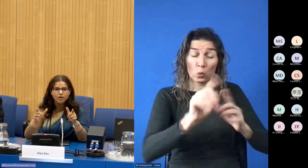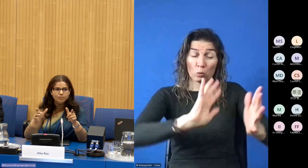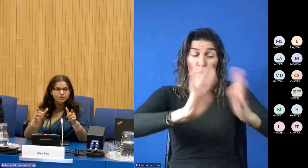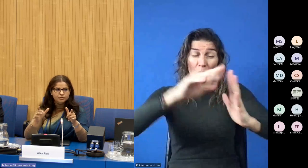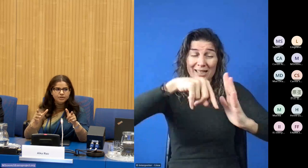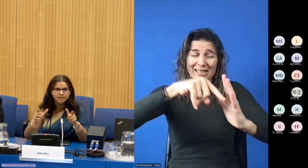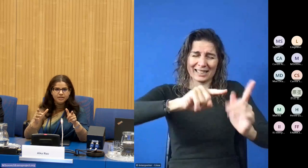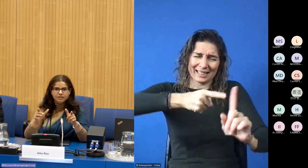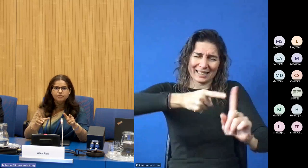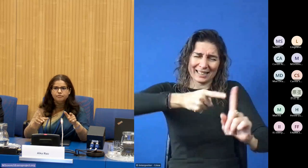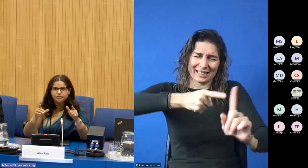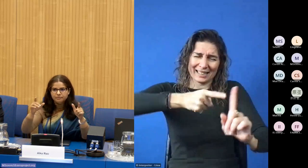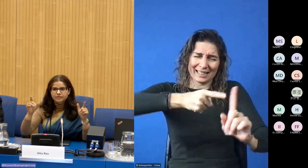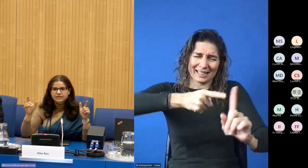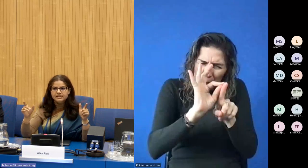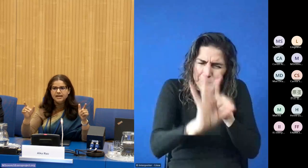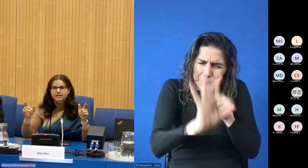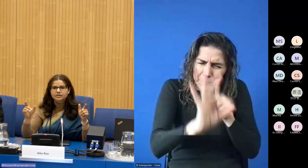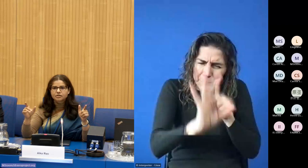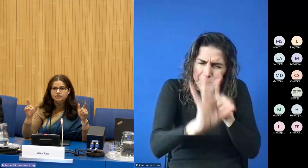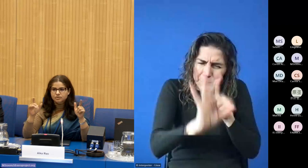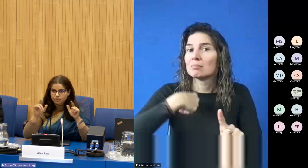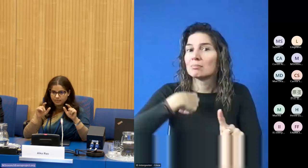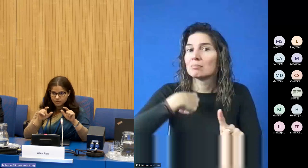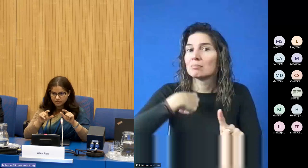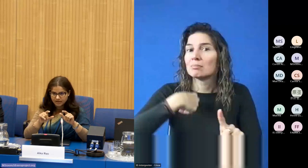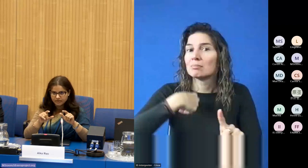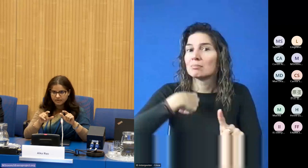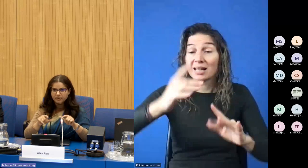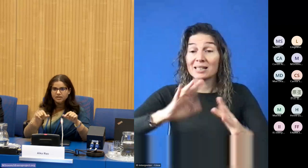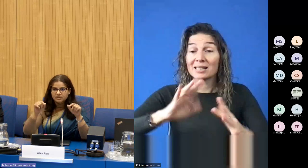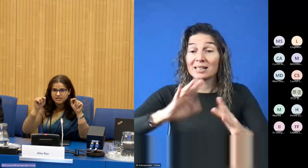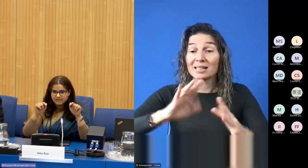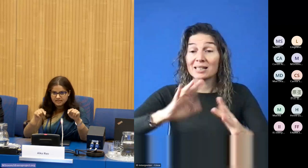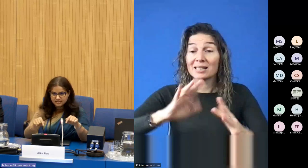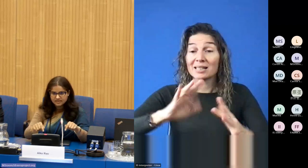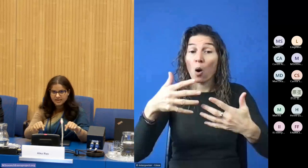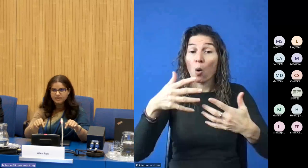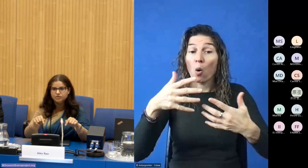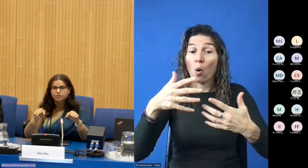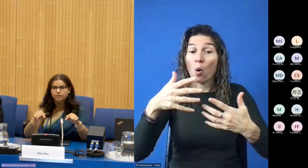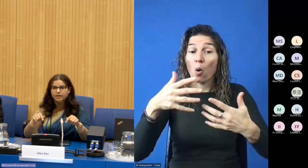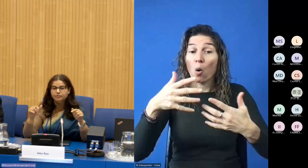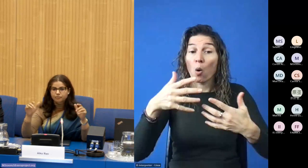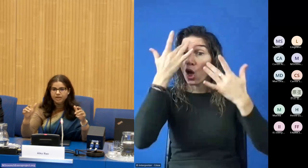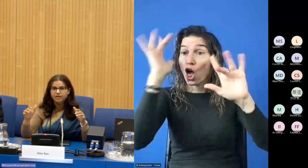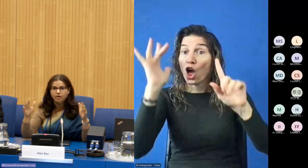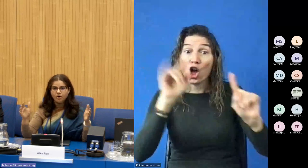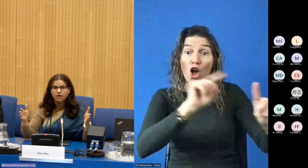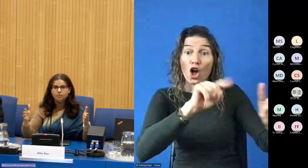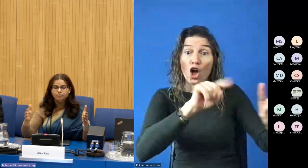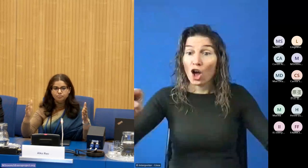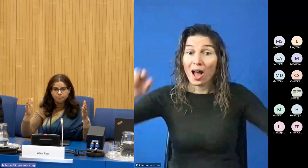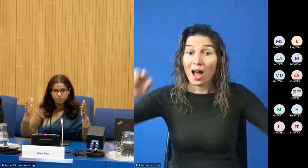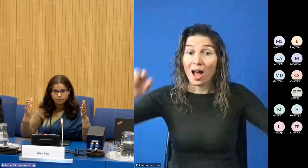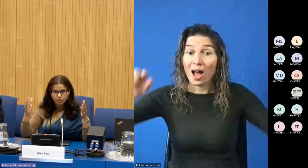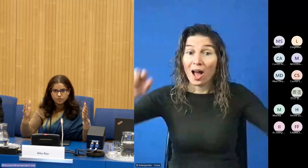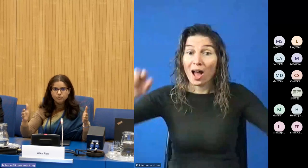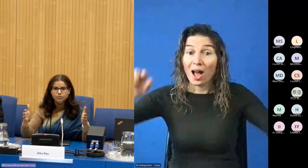the opportunity for different cultures to come together. This is the stage where we want to